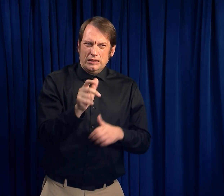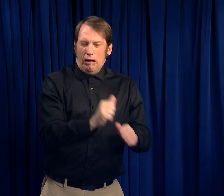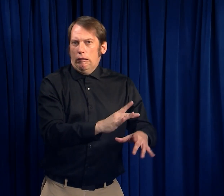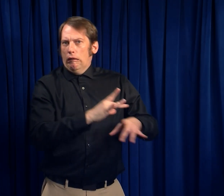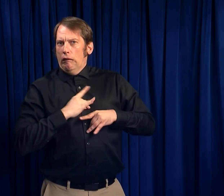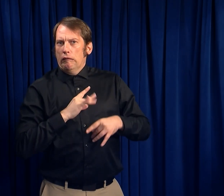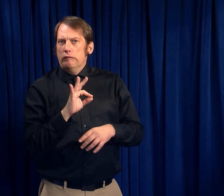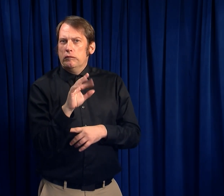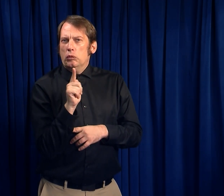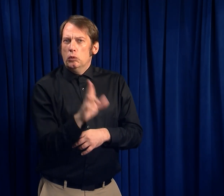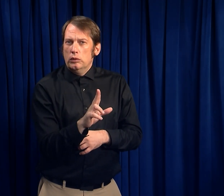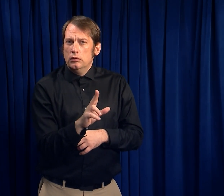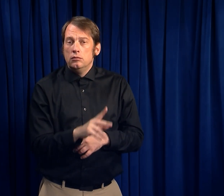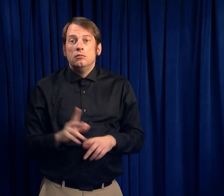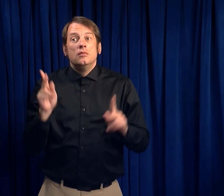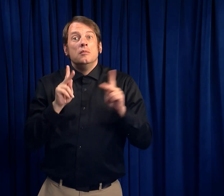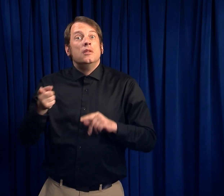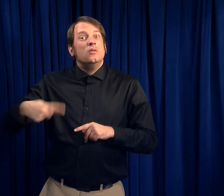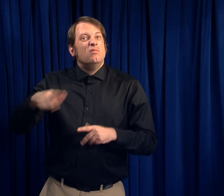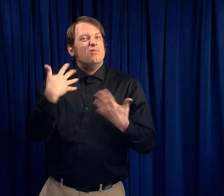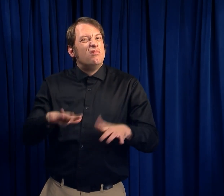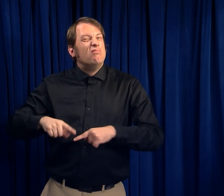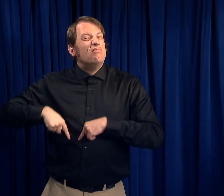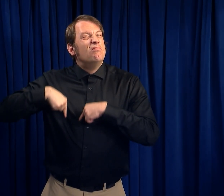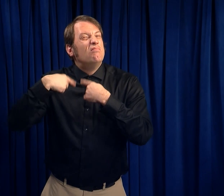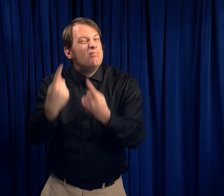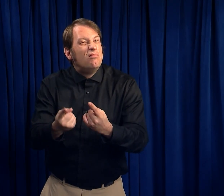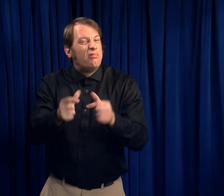People with chronic health conditions and older adults